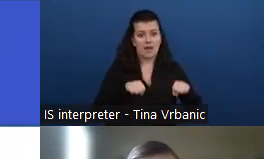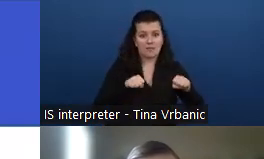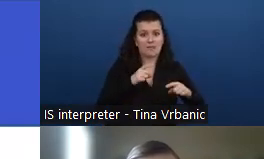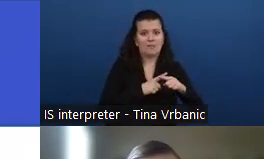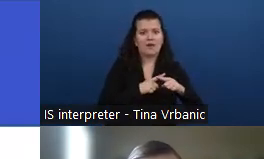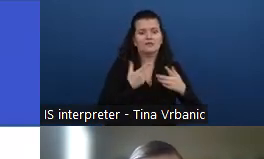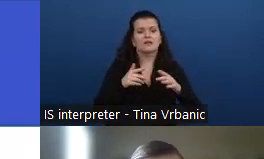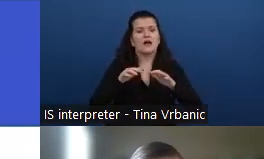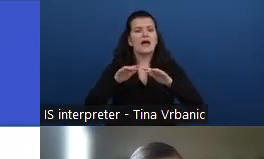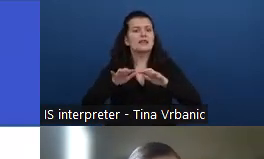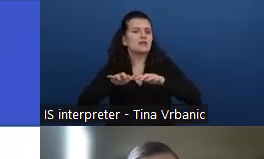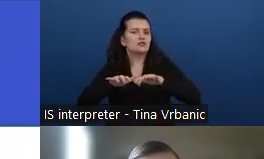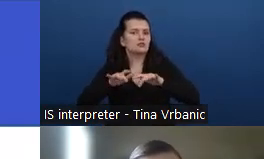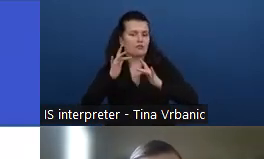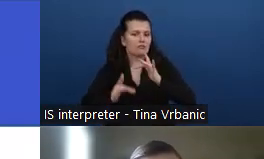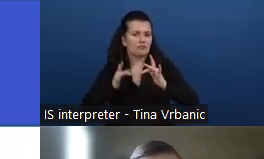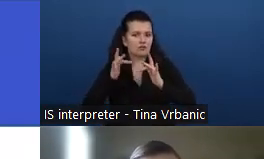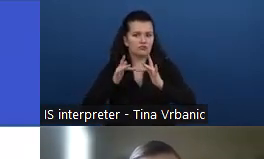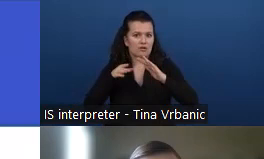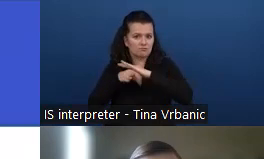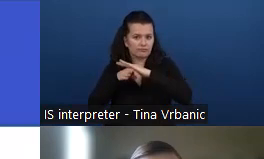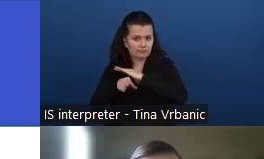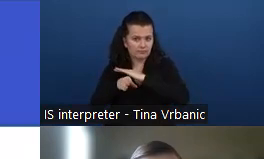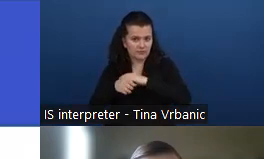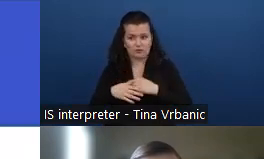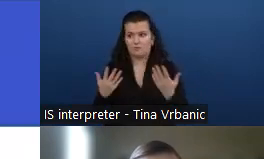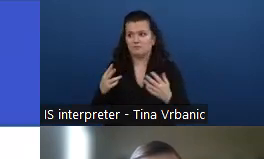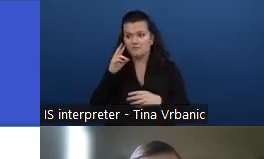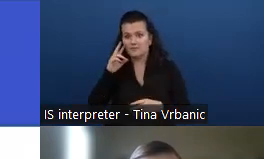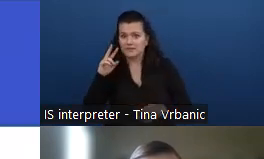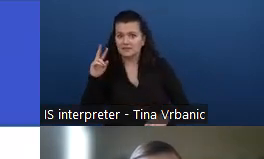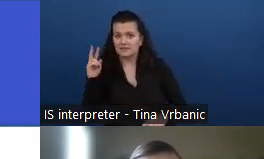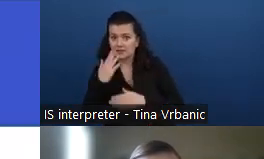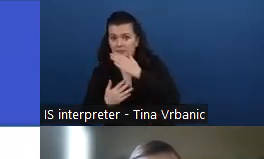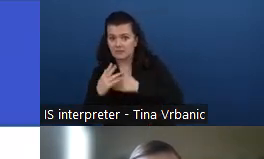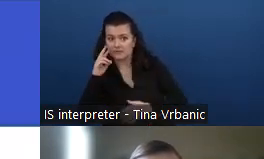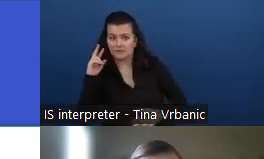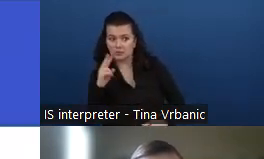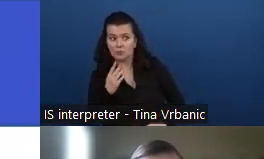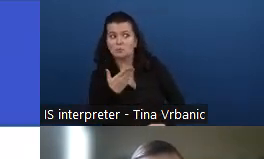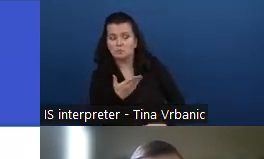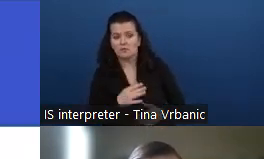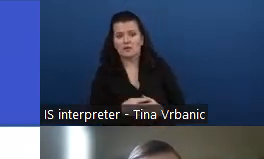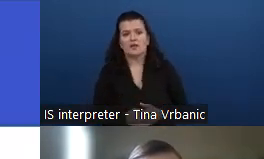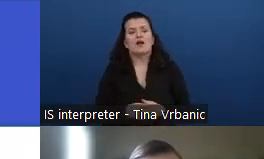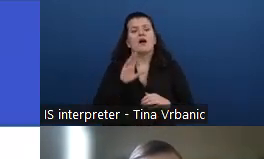Citizen's Point of View. Before we begin, we have a few general housekeeping items to go over.